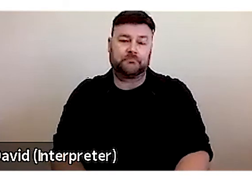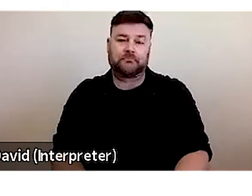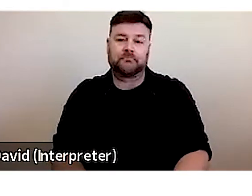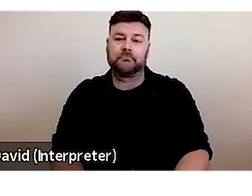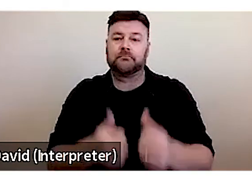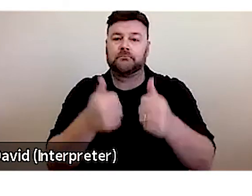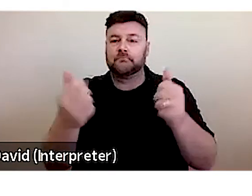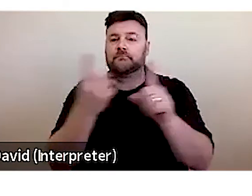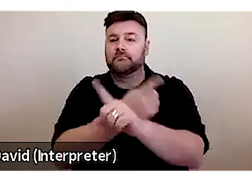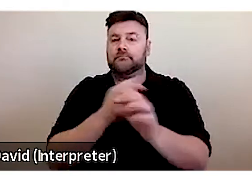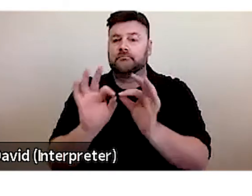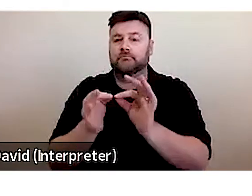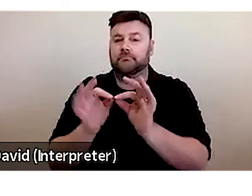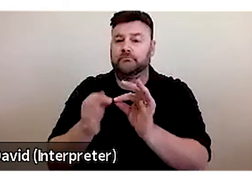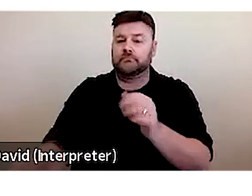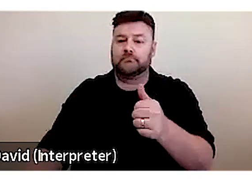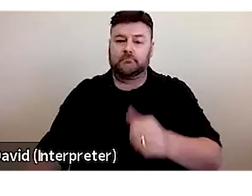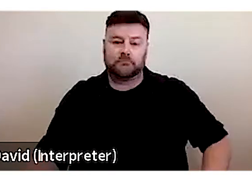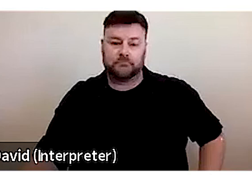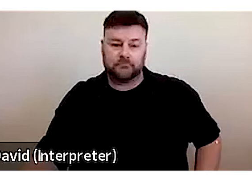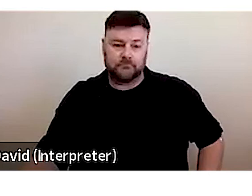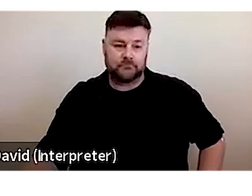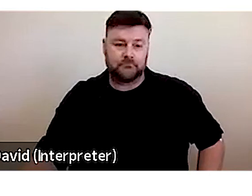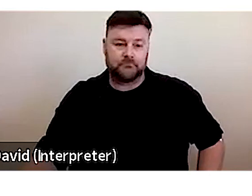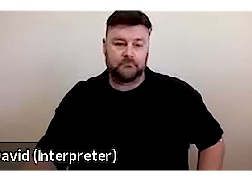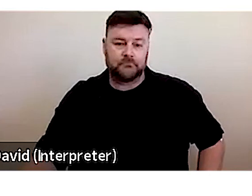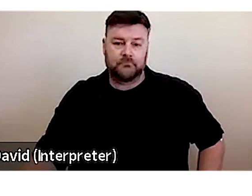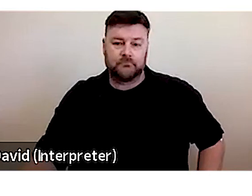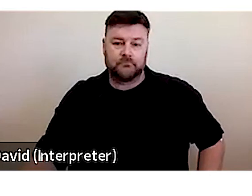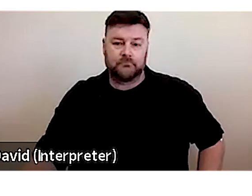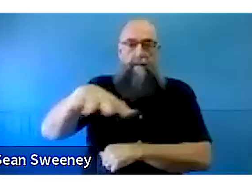Know your country. What's going on?